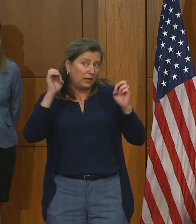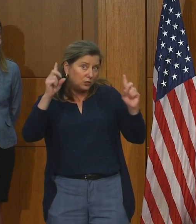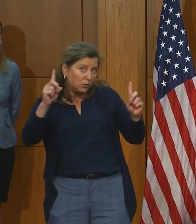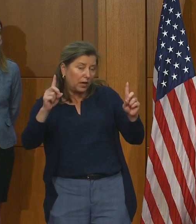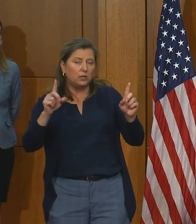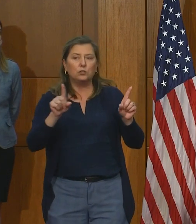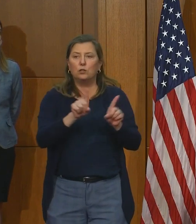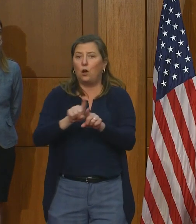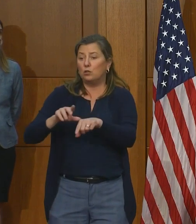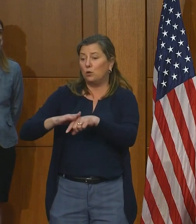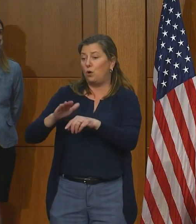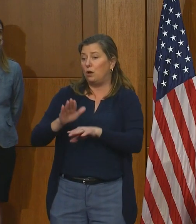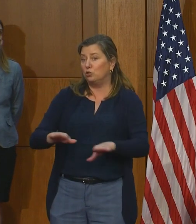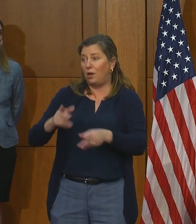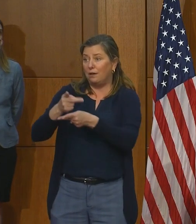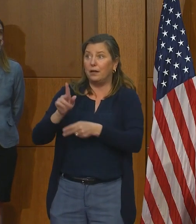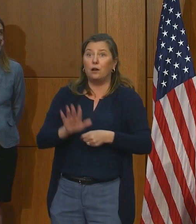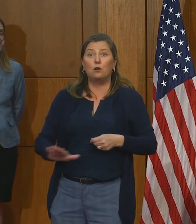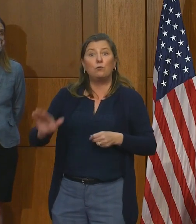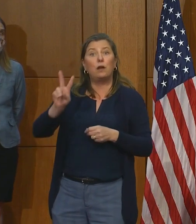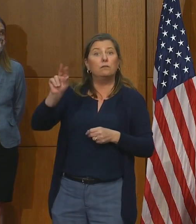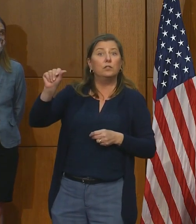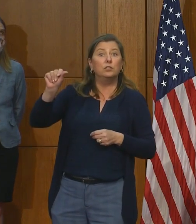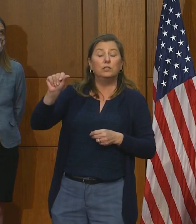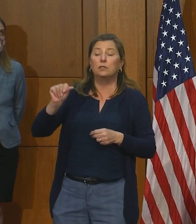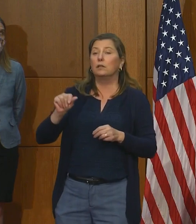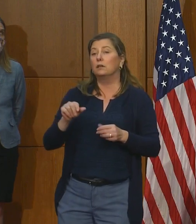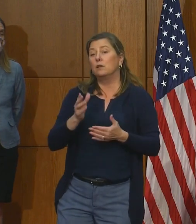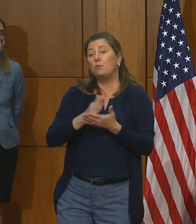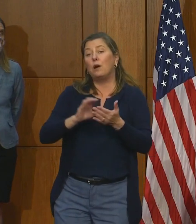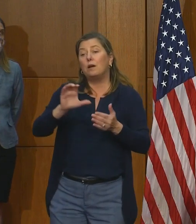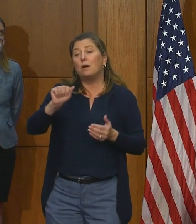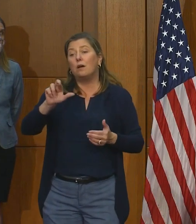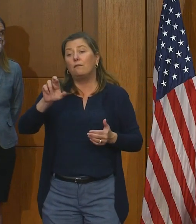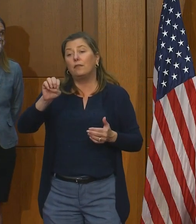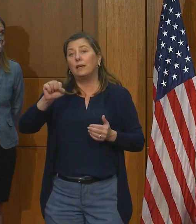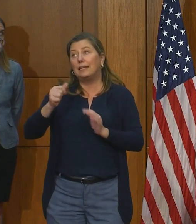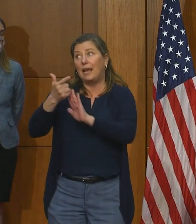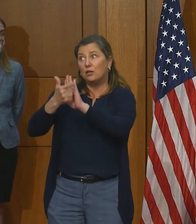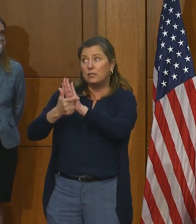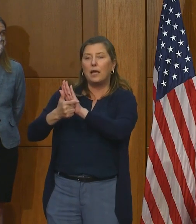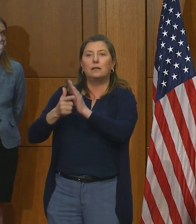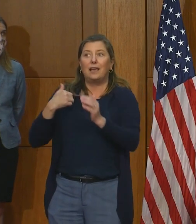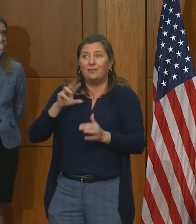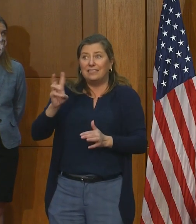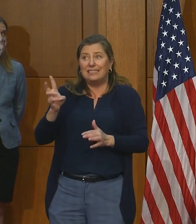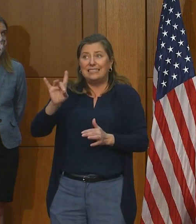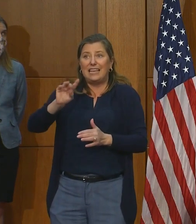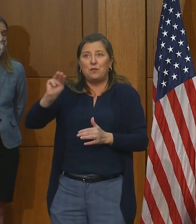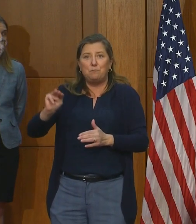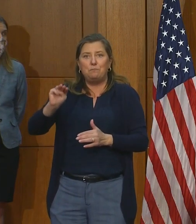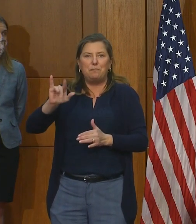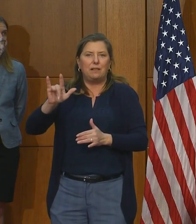WORKED VERY HARD. ON EARLY